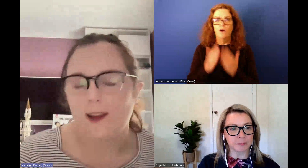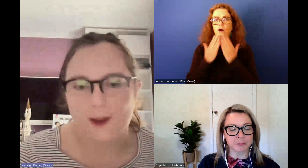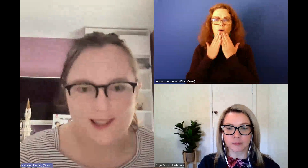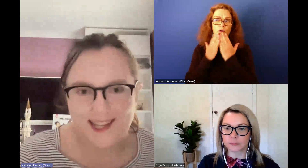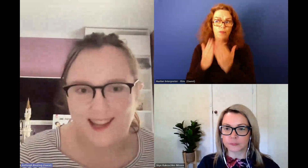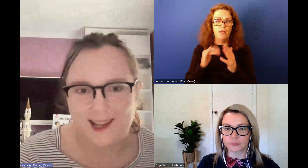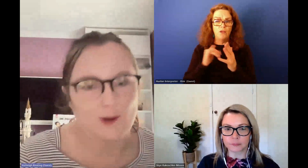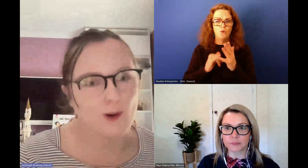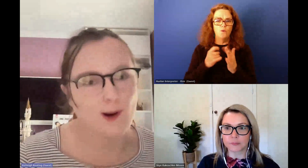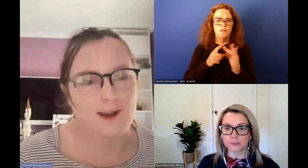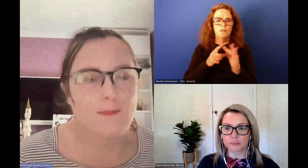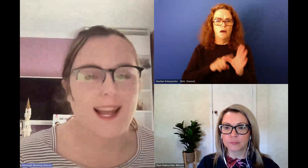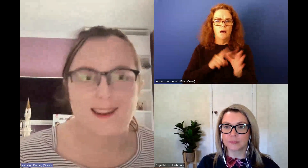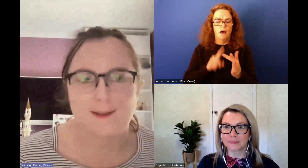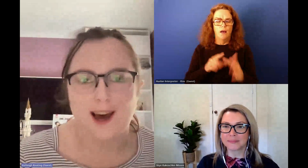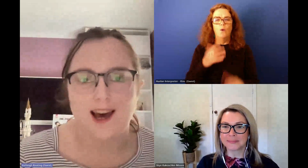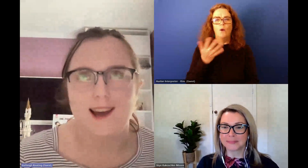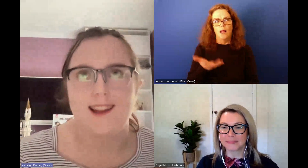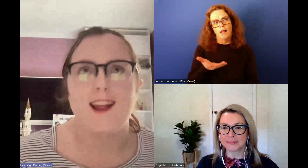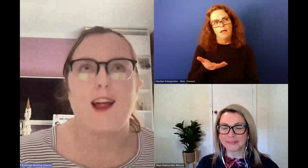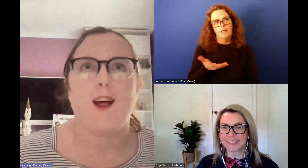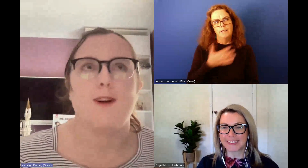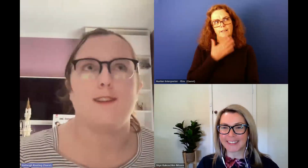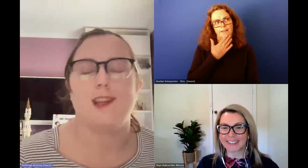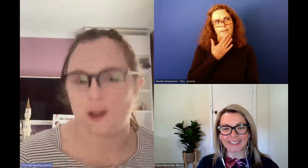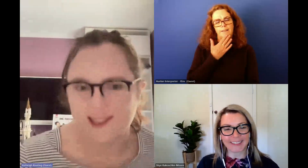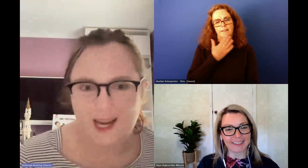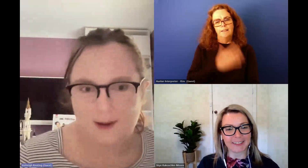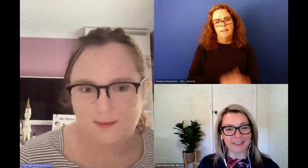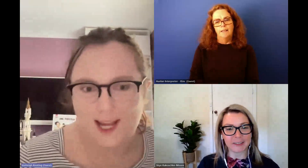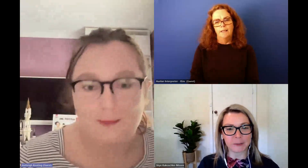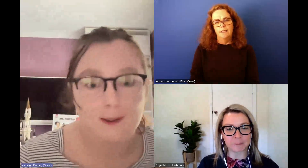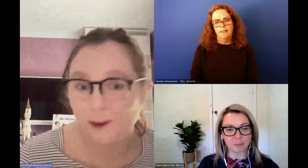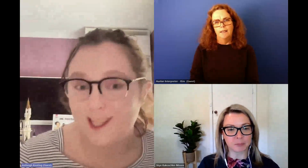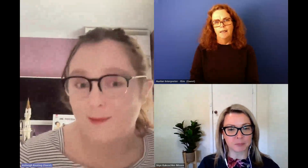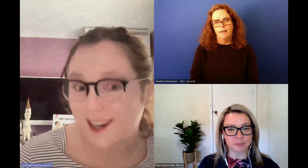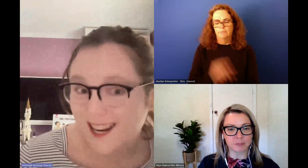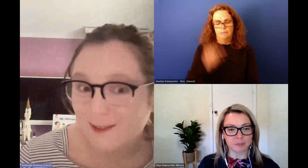I first hear that there's plenty of solutions that come into my head but unfortunately we don't